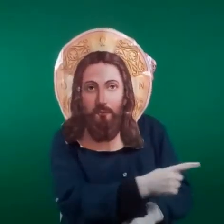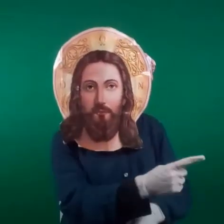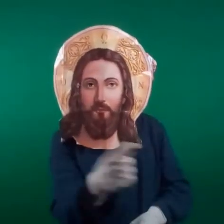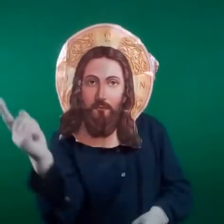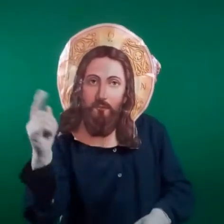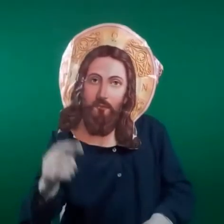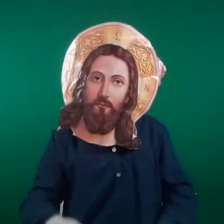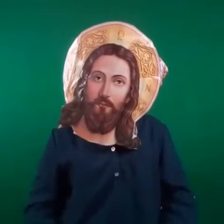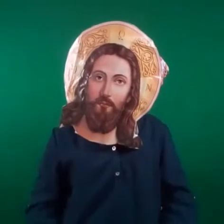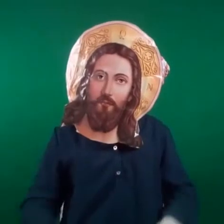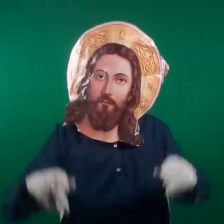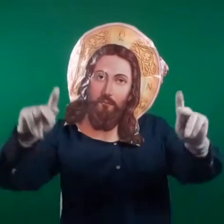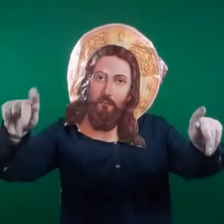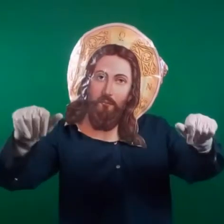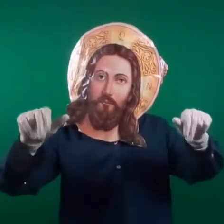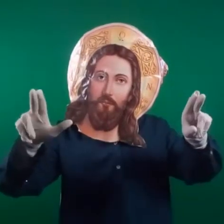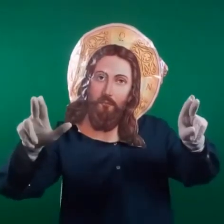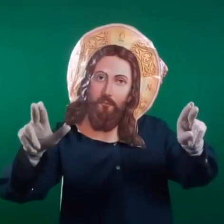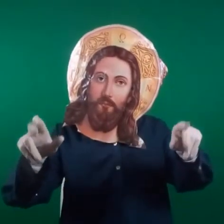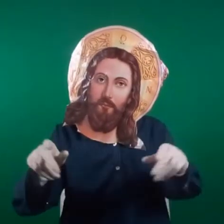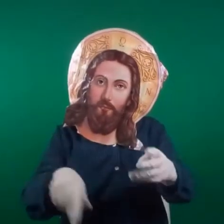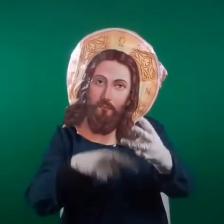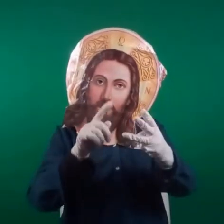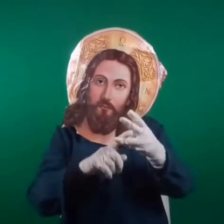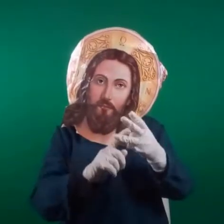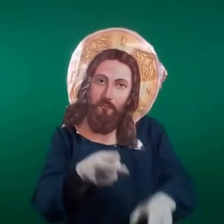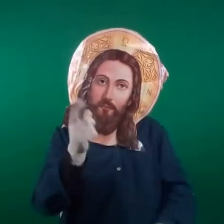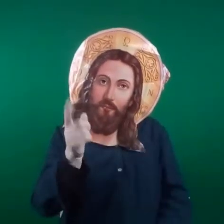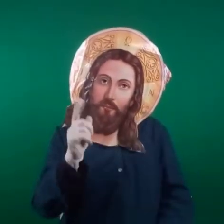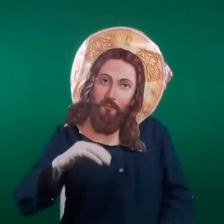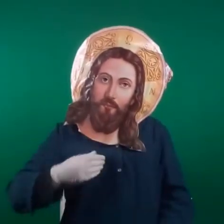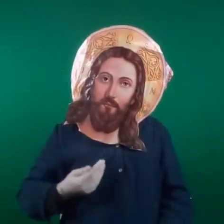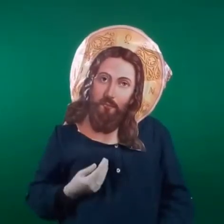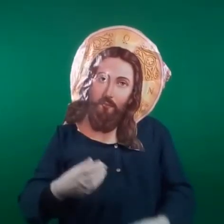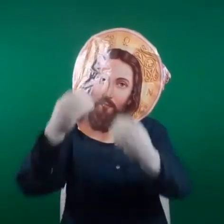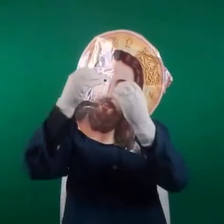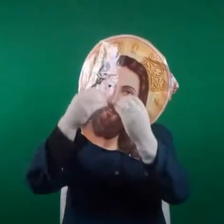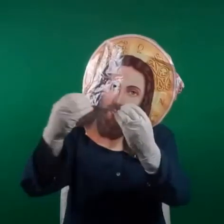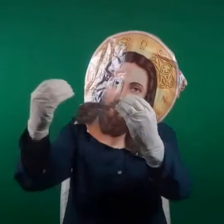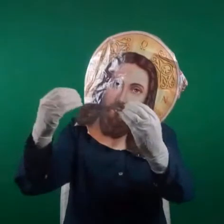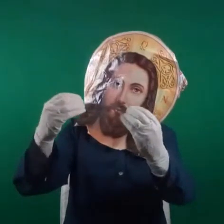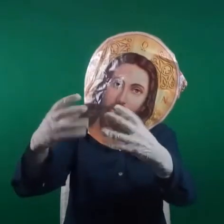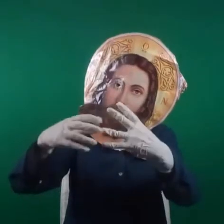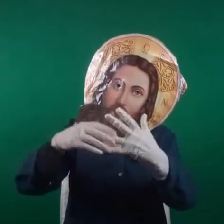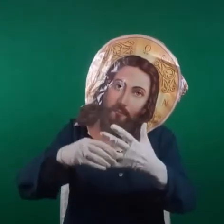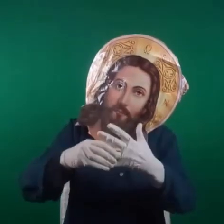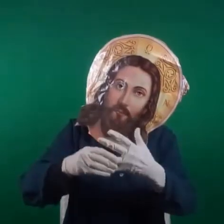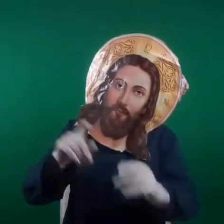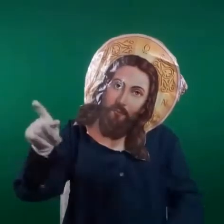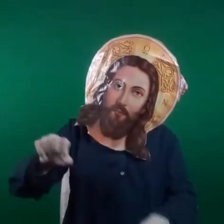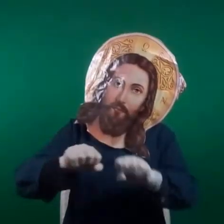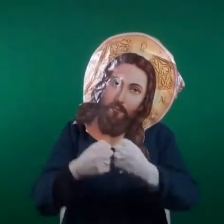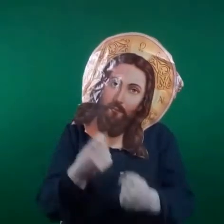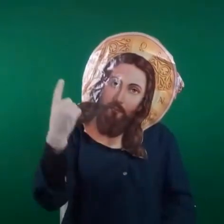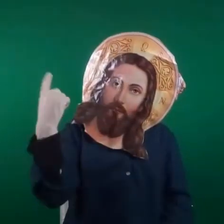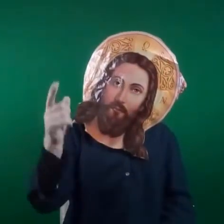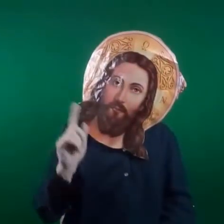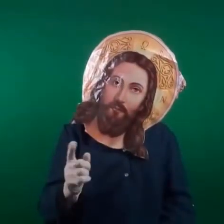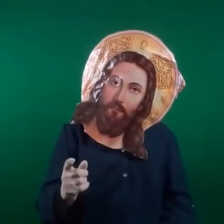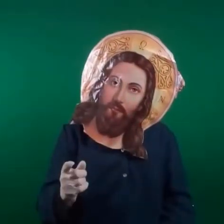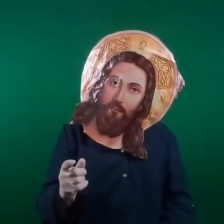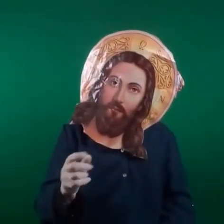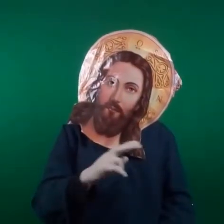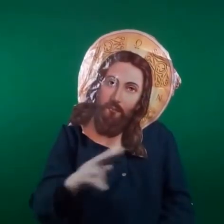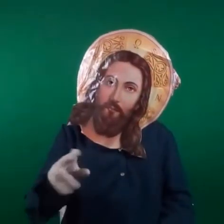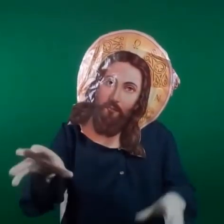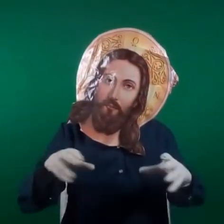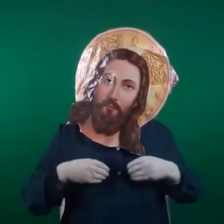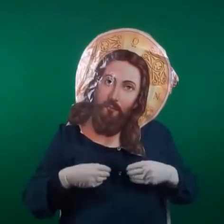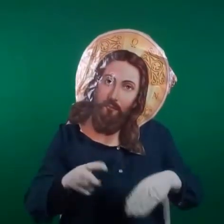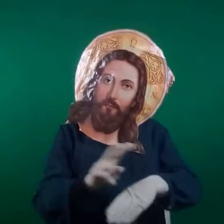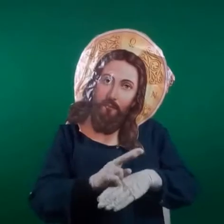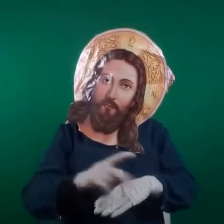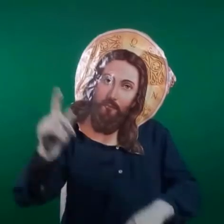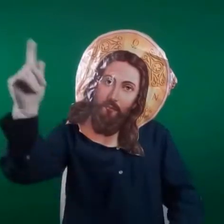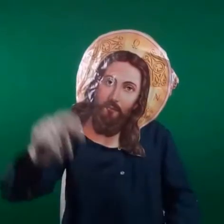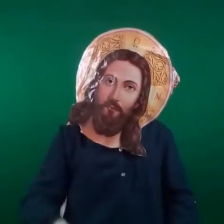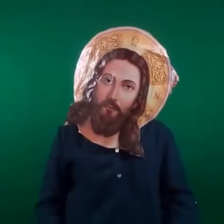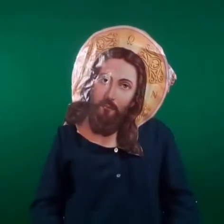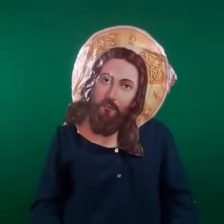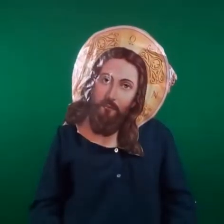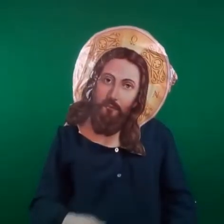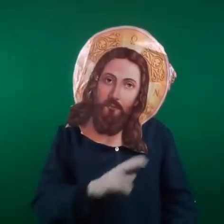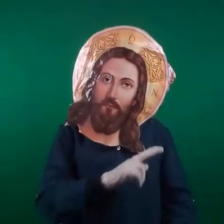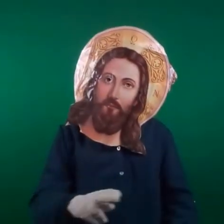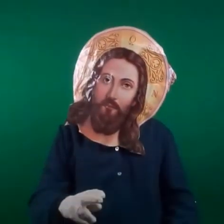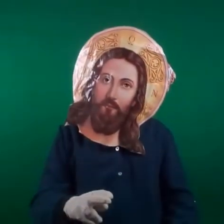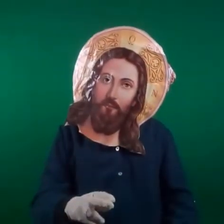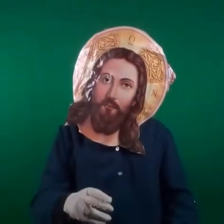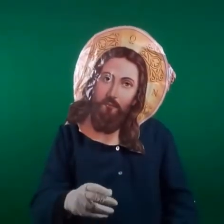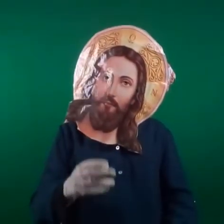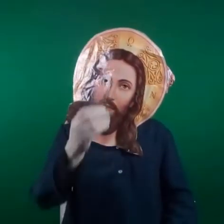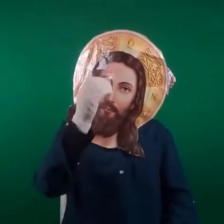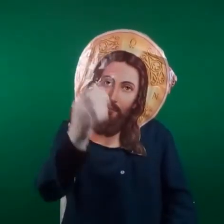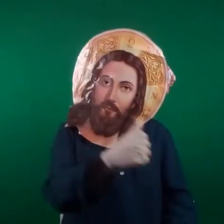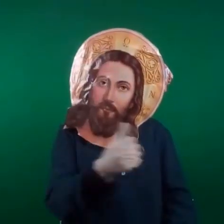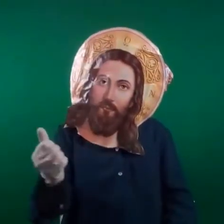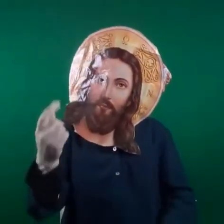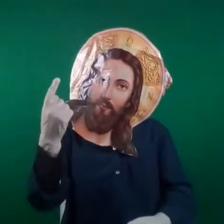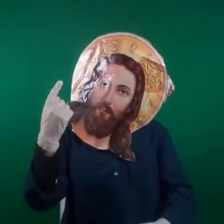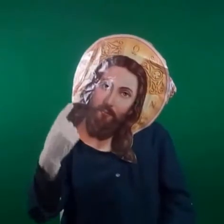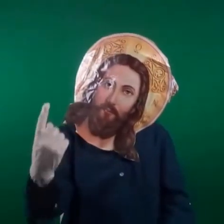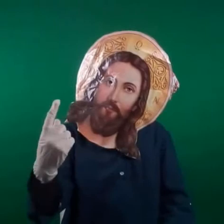Paul also warned women to be obedient to their husbands which is contrary to the first commandment do not have false Gods before you ie. obey only God.